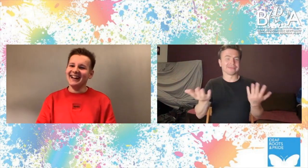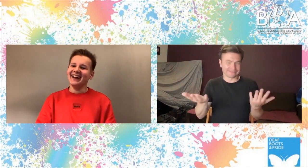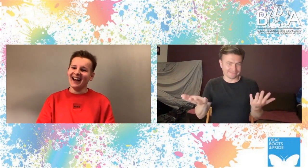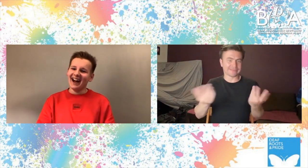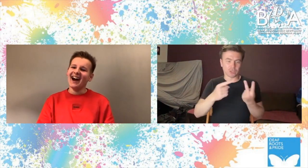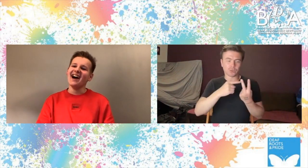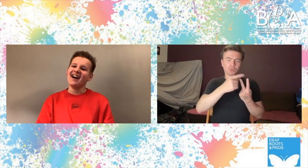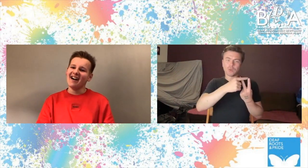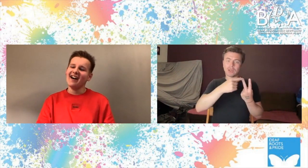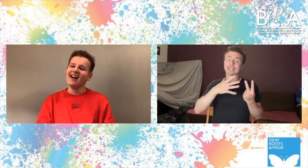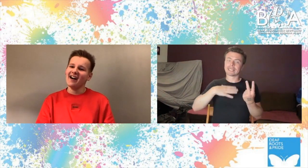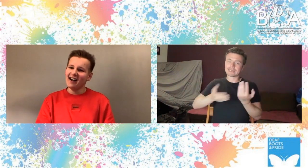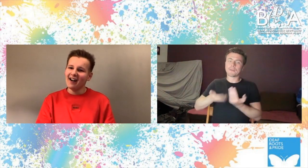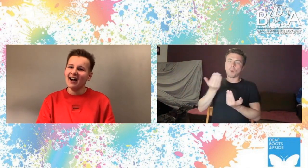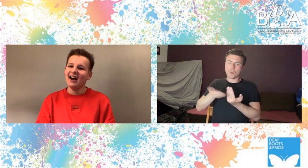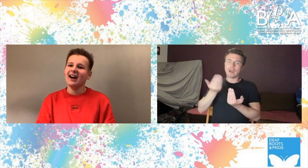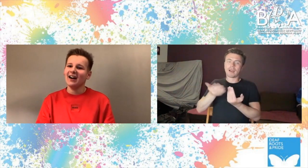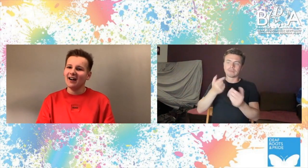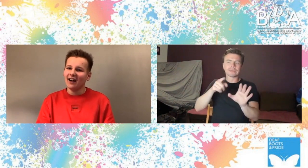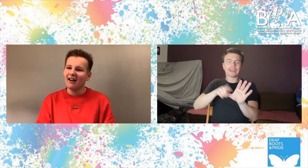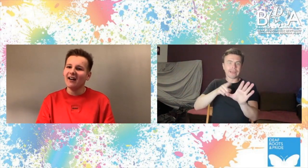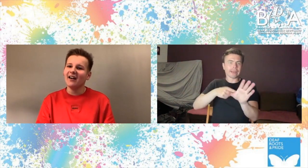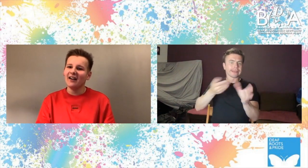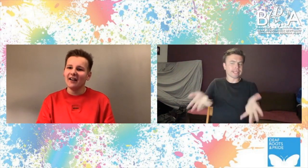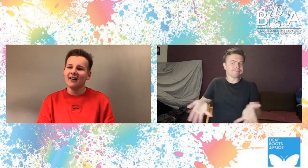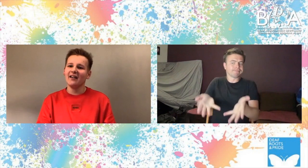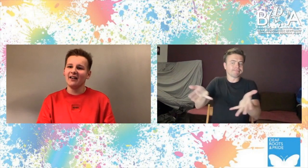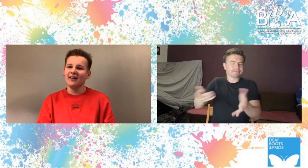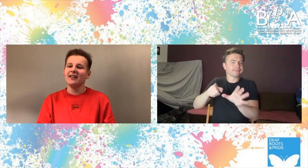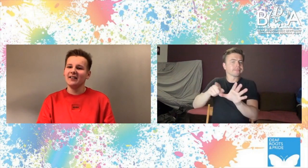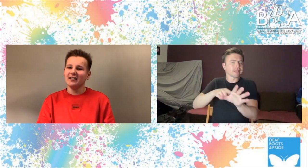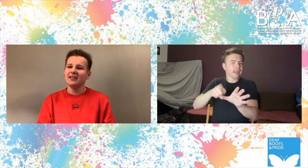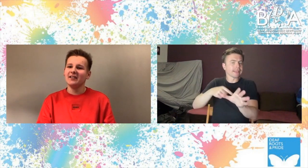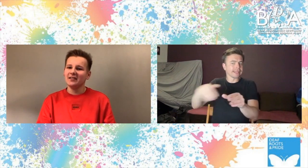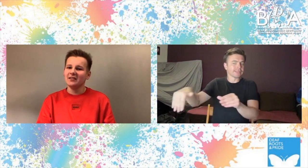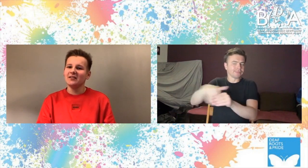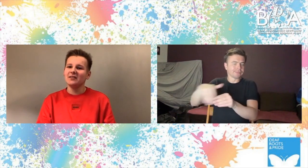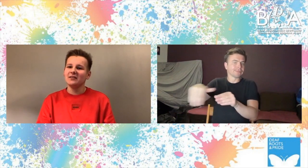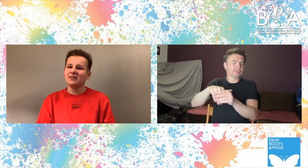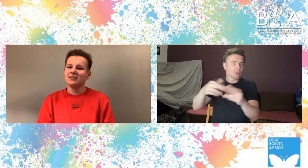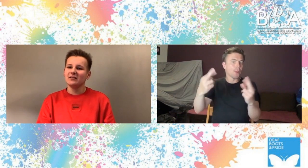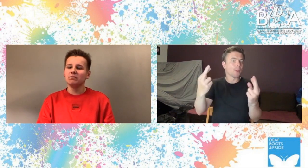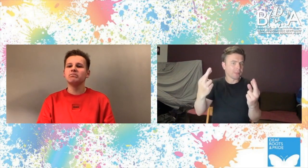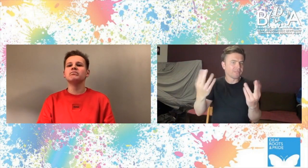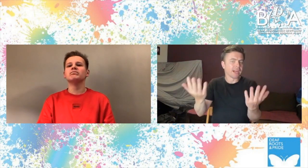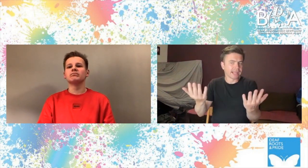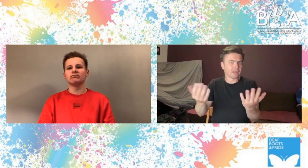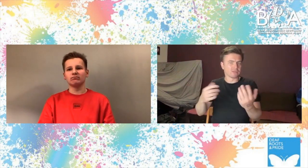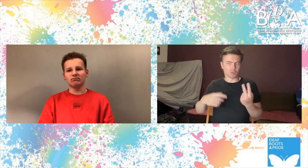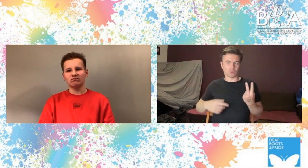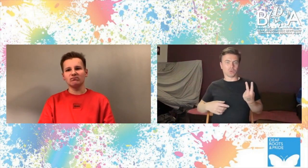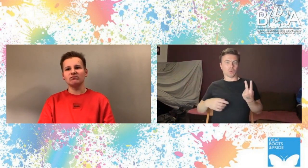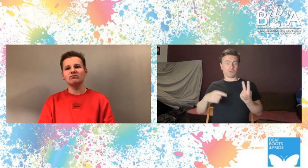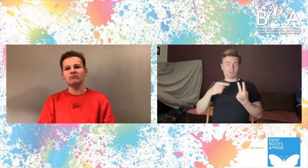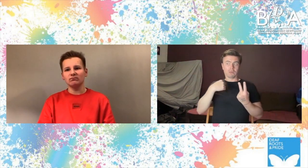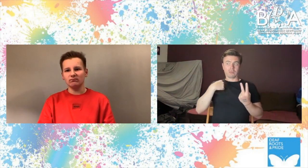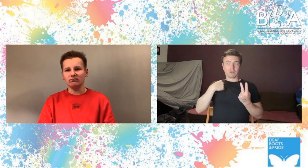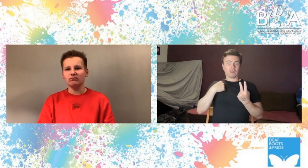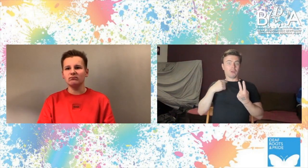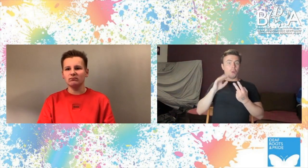So people are asking for this that and the next thing? Yes, we do need more Deaf photographers in Scotland, if young people want